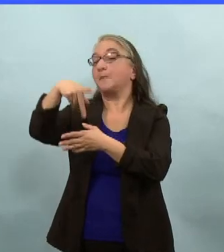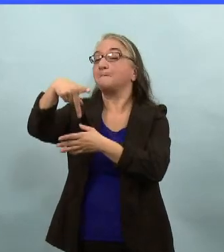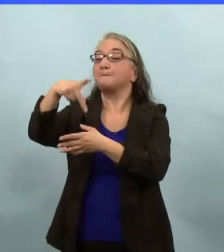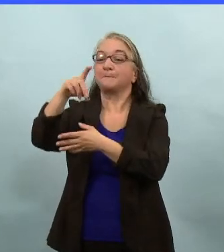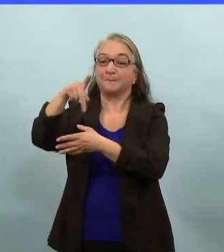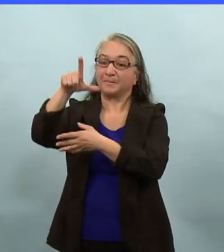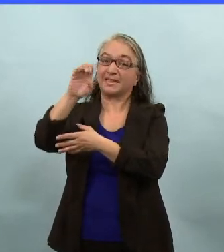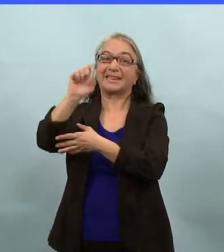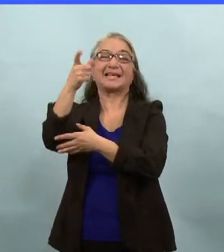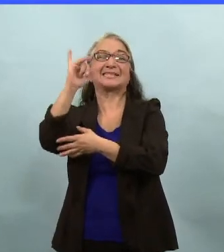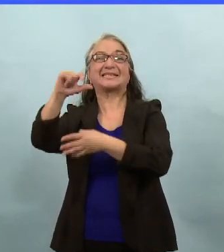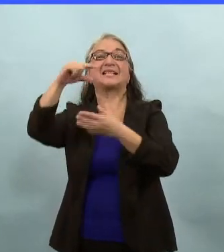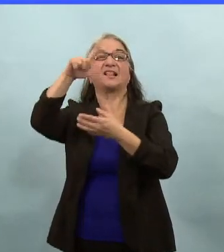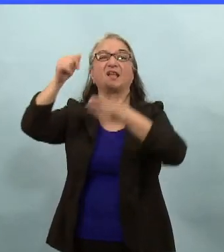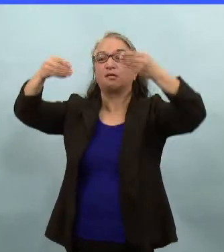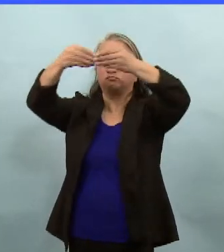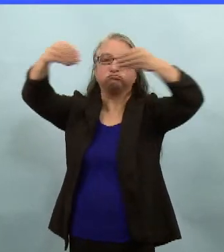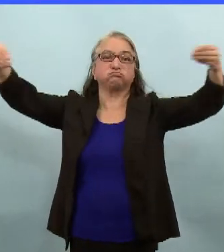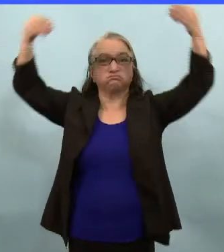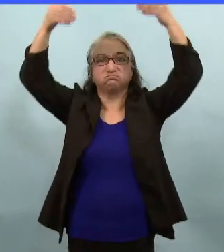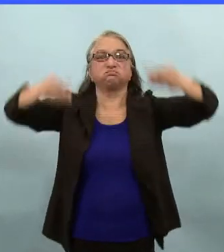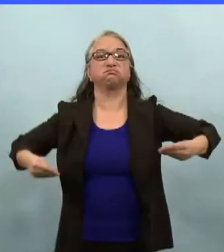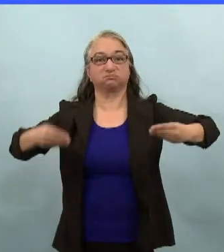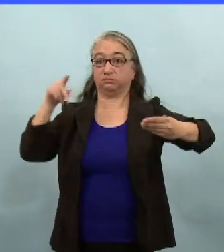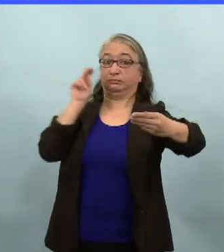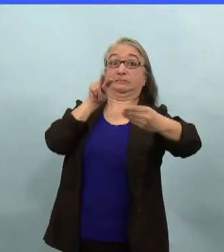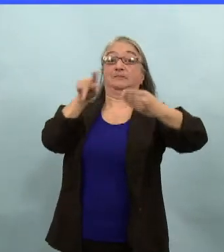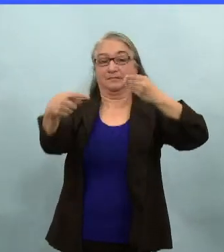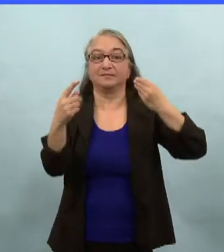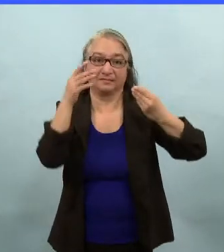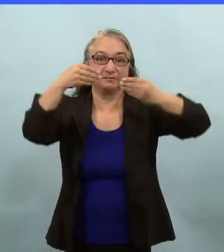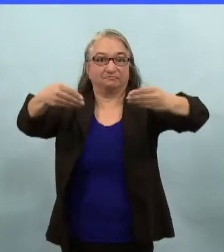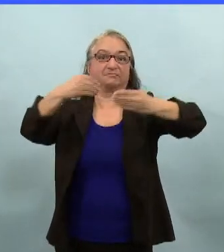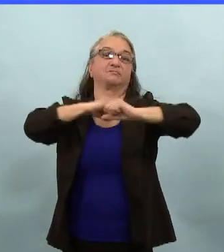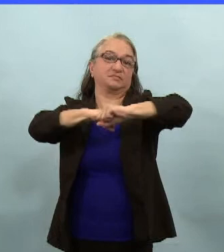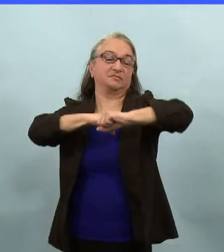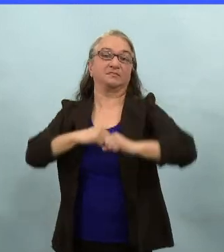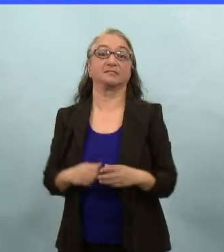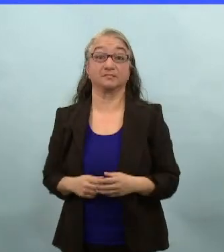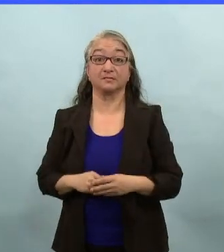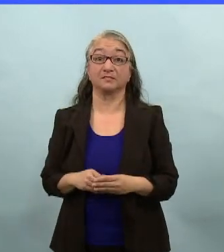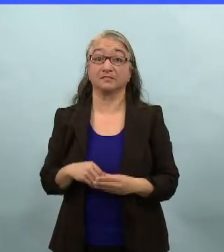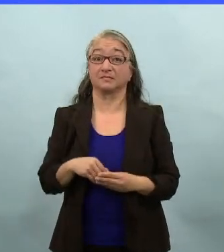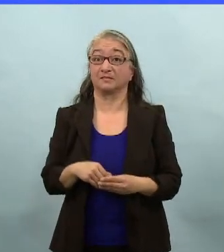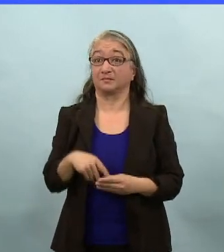the grocery store i'm starting to see um someone standing at the door and saying you know can you